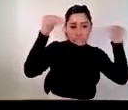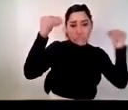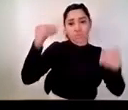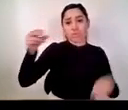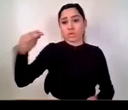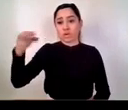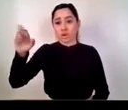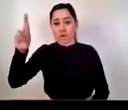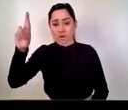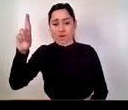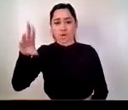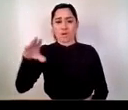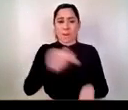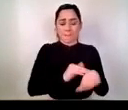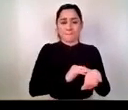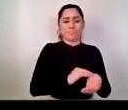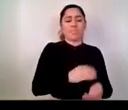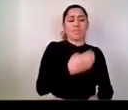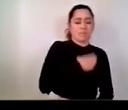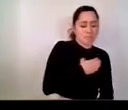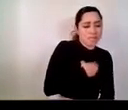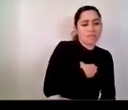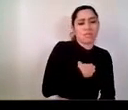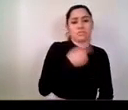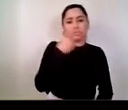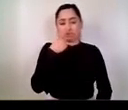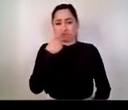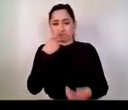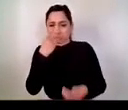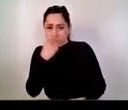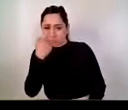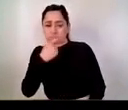for coughs or colds or allergies which can disrupt your sleep patterns.